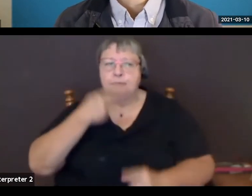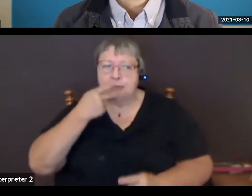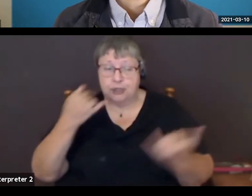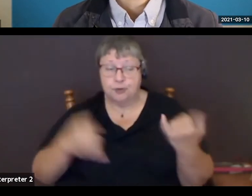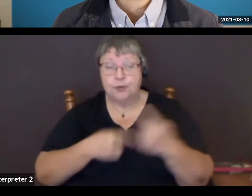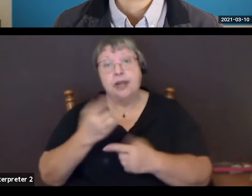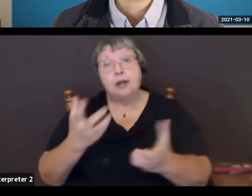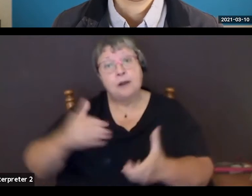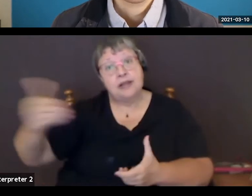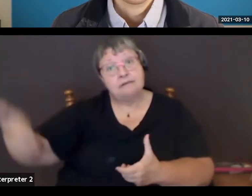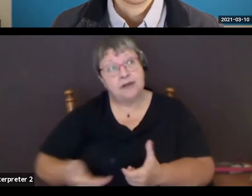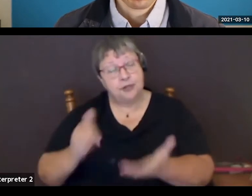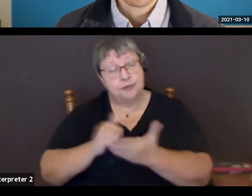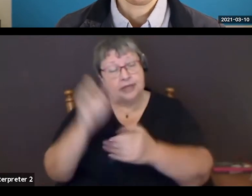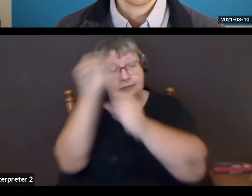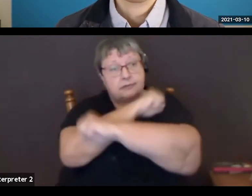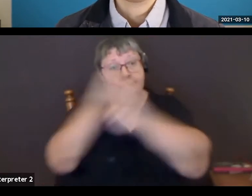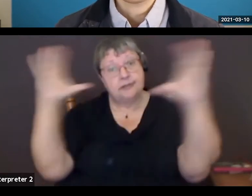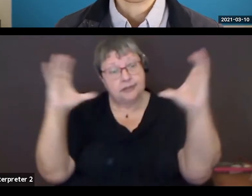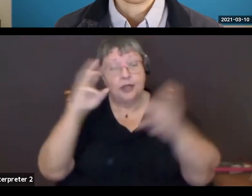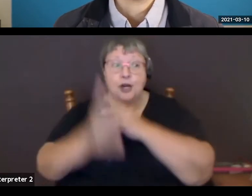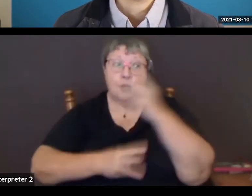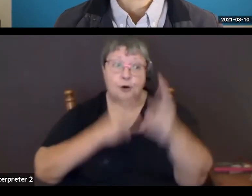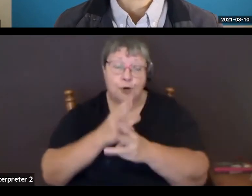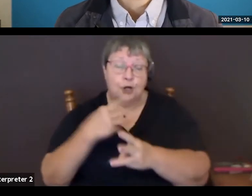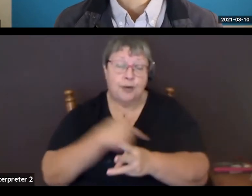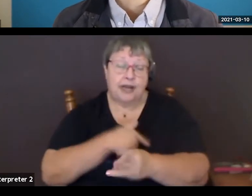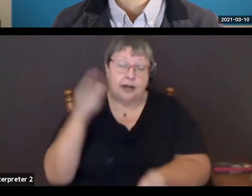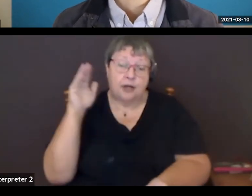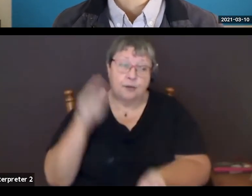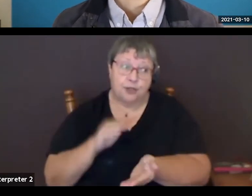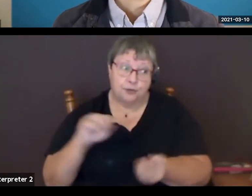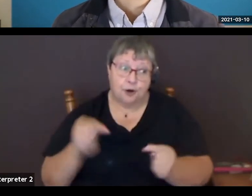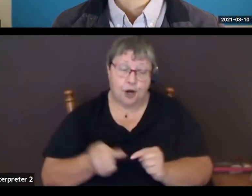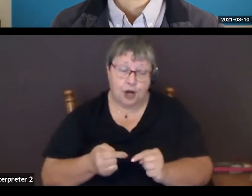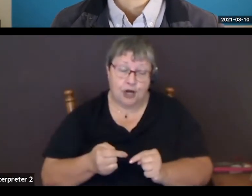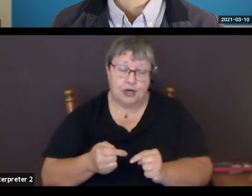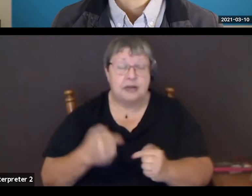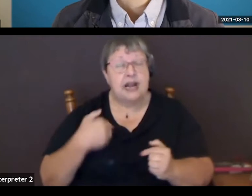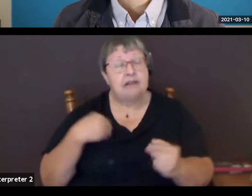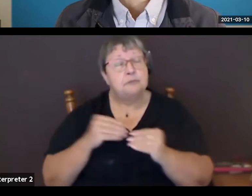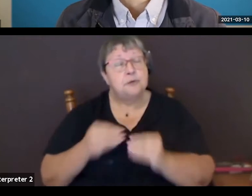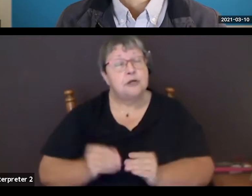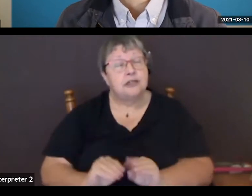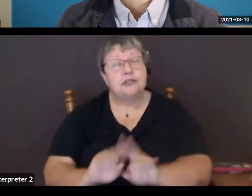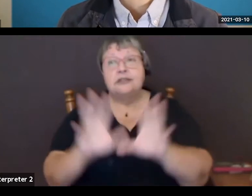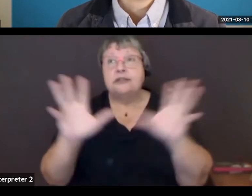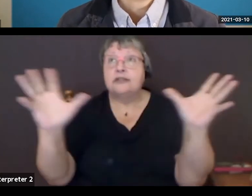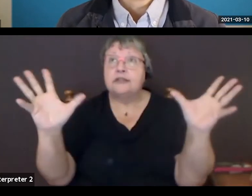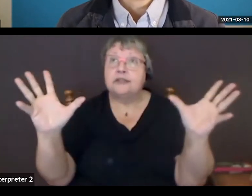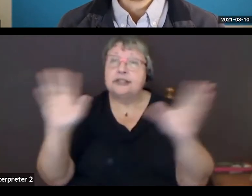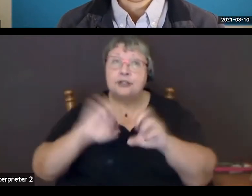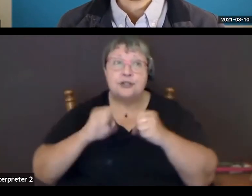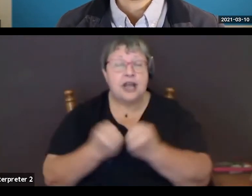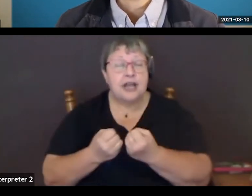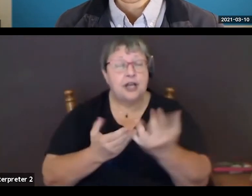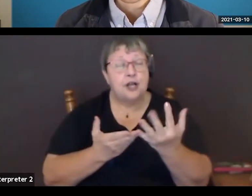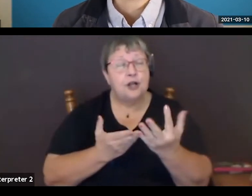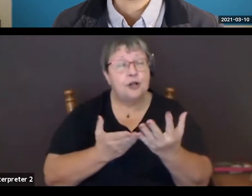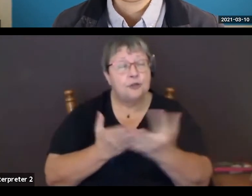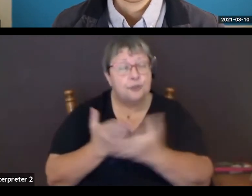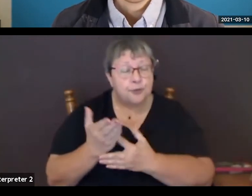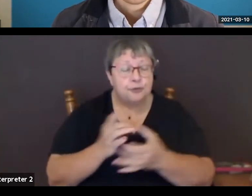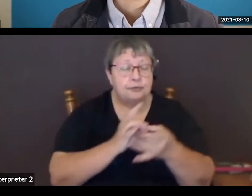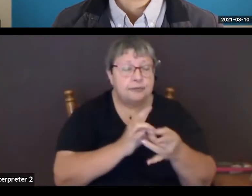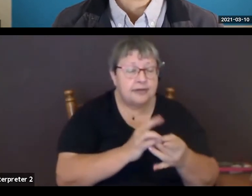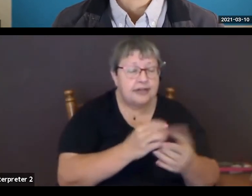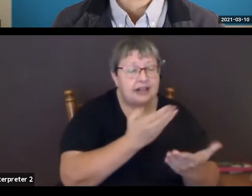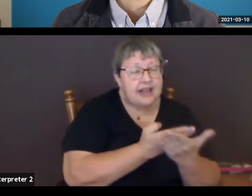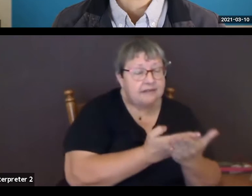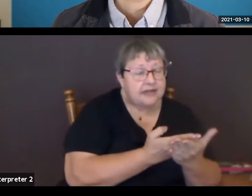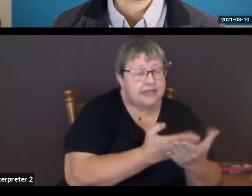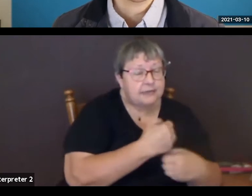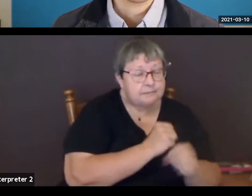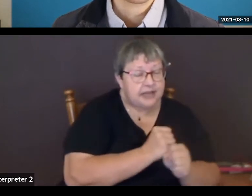vision, a world where we can reduce harm and move toward more flourishing societies, the recombination of evidence making collective action, and the ongoing struggle of governance.